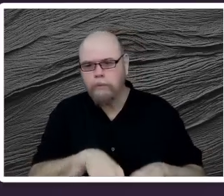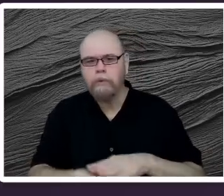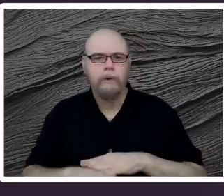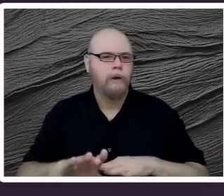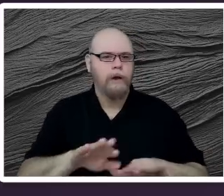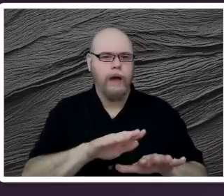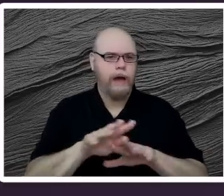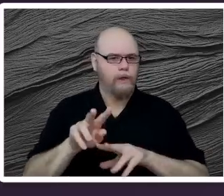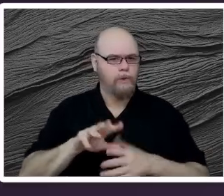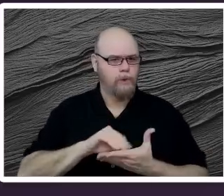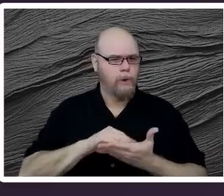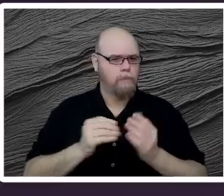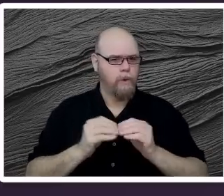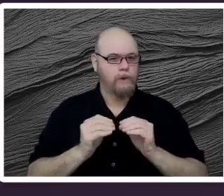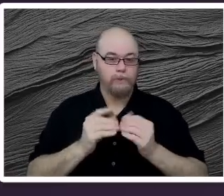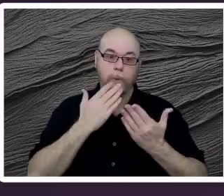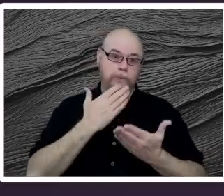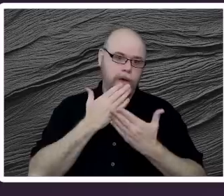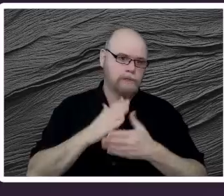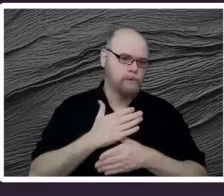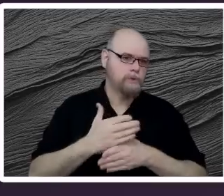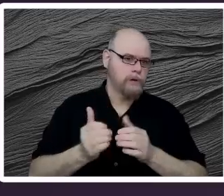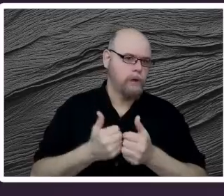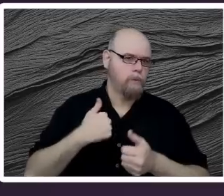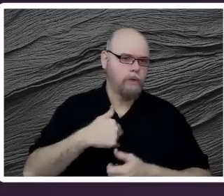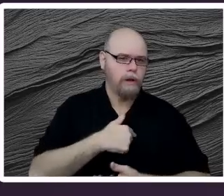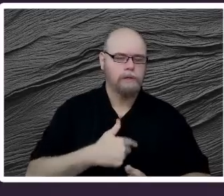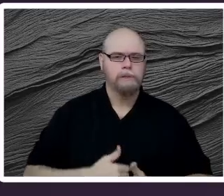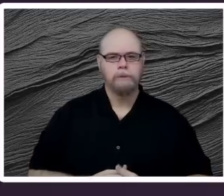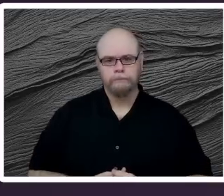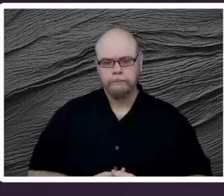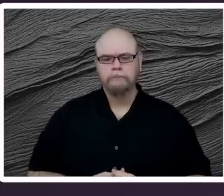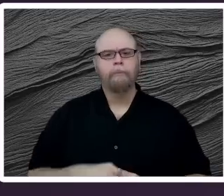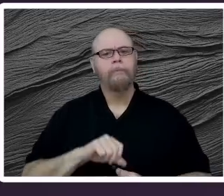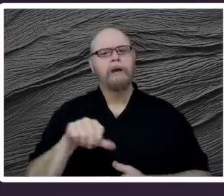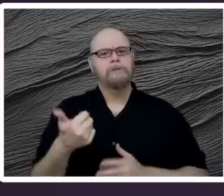Great. Thank you. So, another exhibition that we offer is A Place for All People: